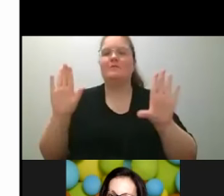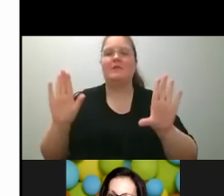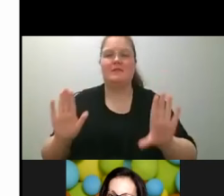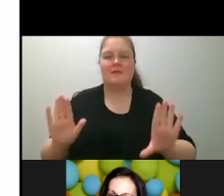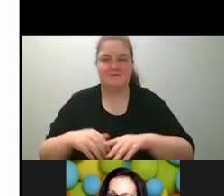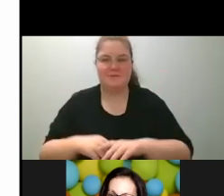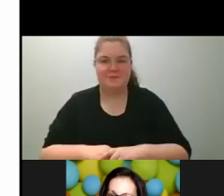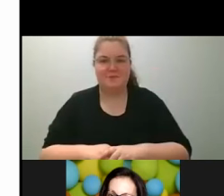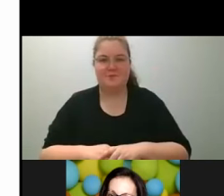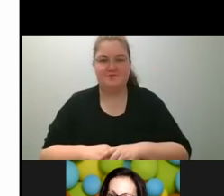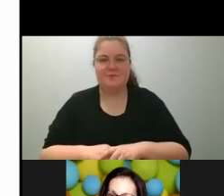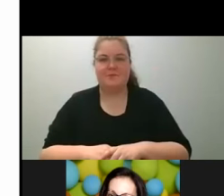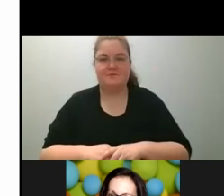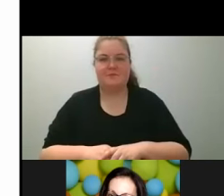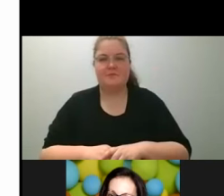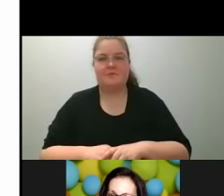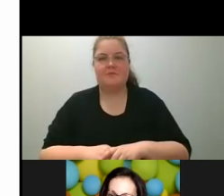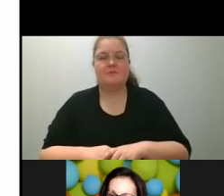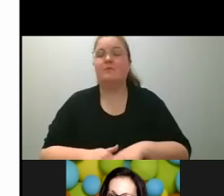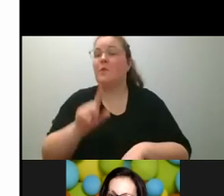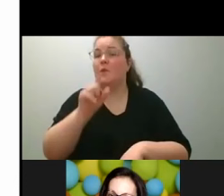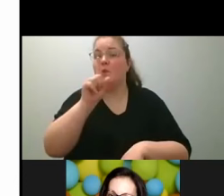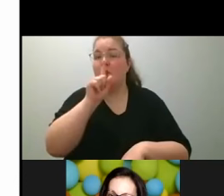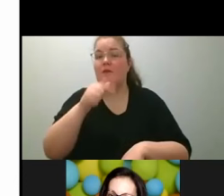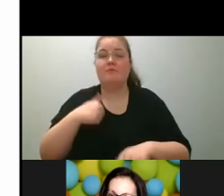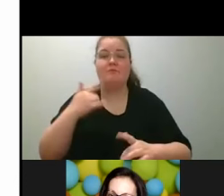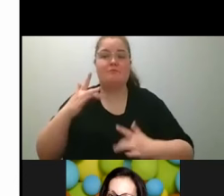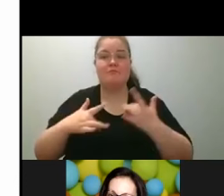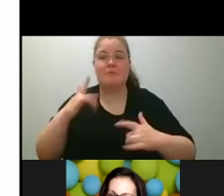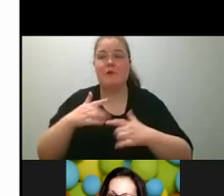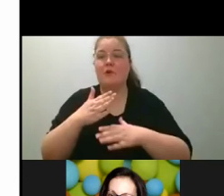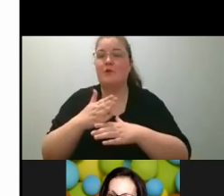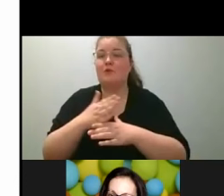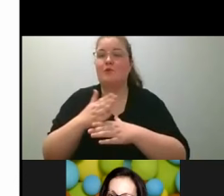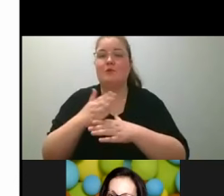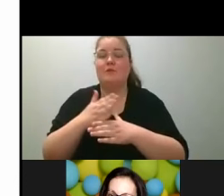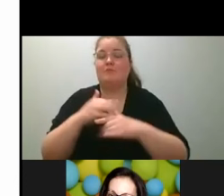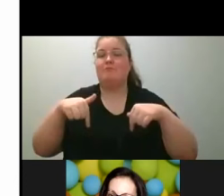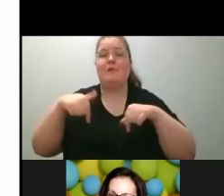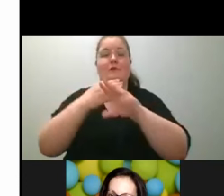So, I am really excited to share today's webinar with you. Thank you so much for joining me